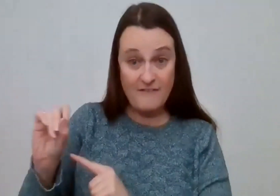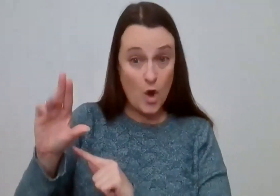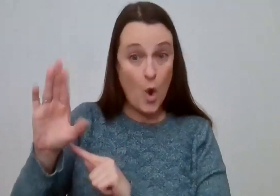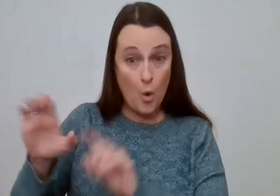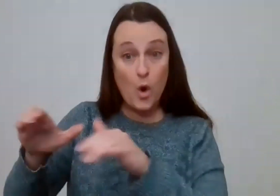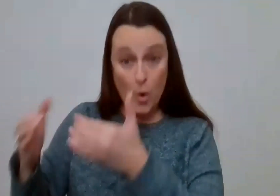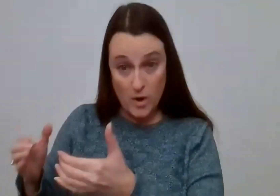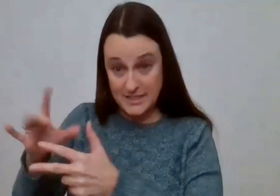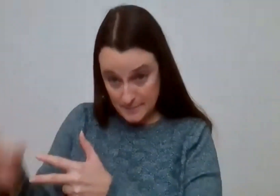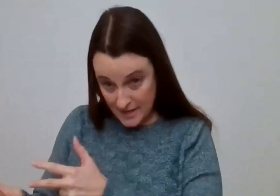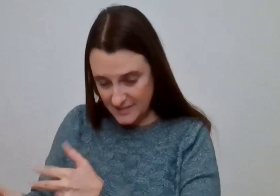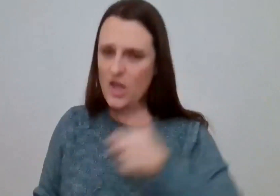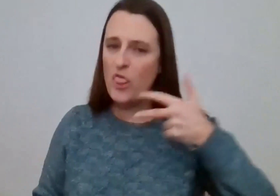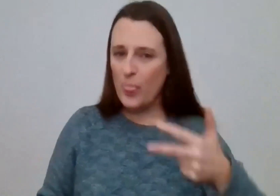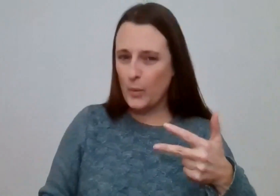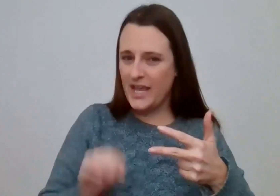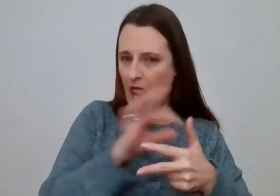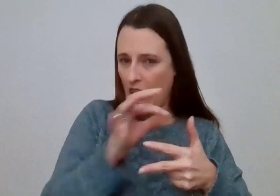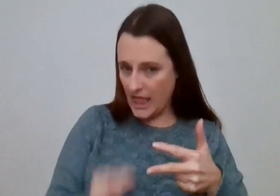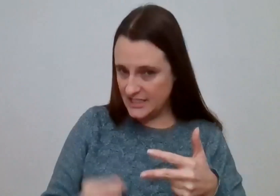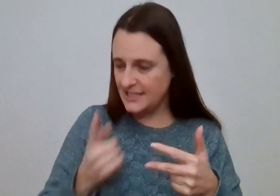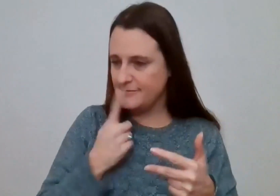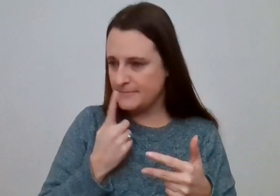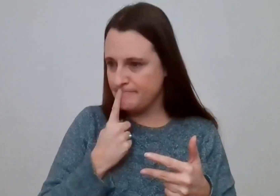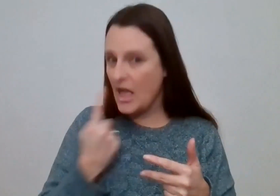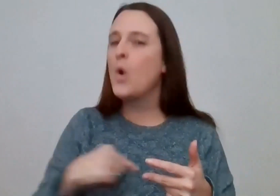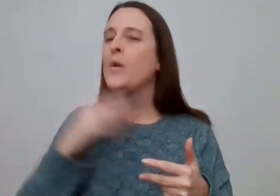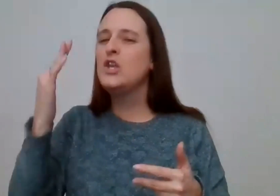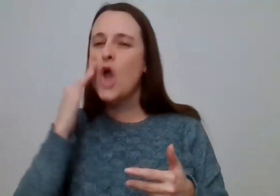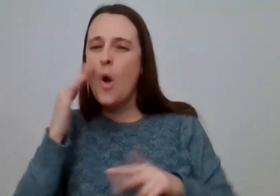there are three electives that we can choose from we know we want you to have one study block